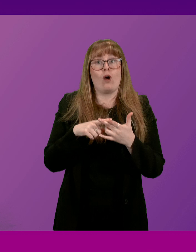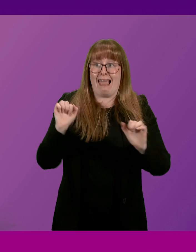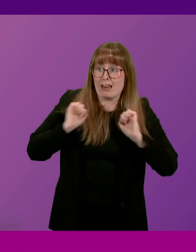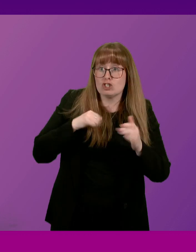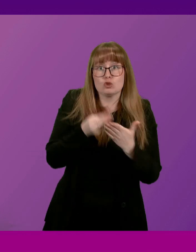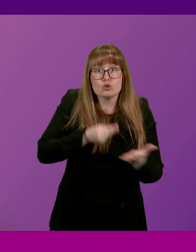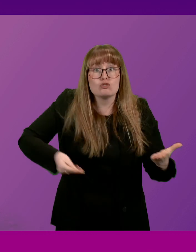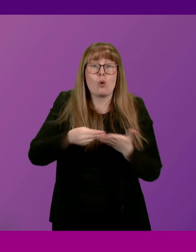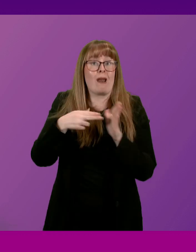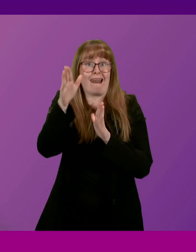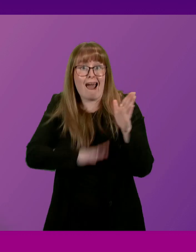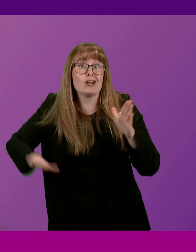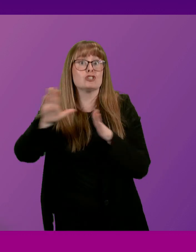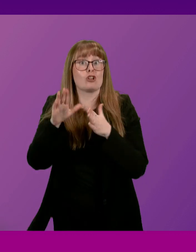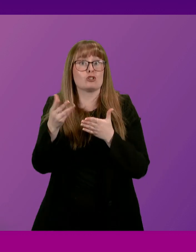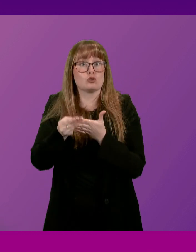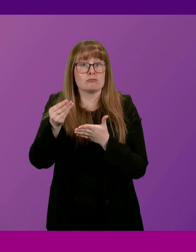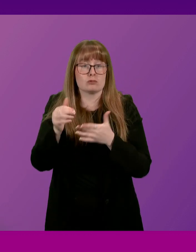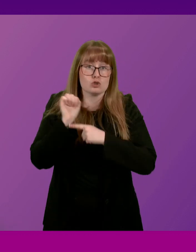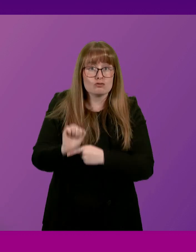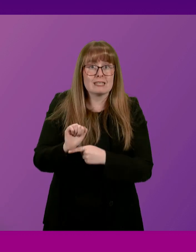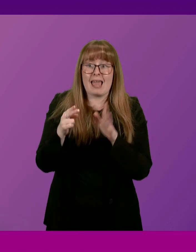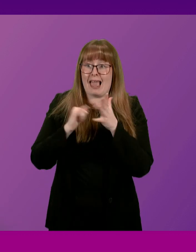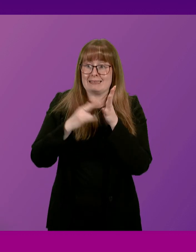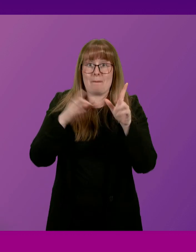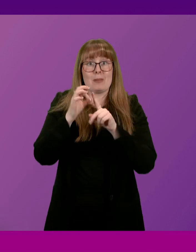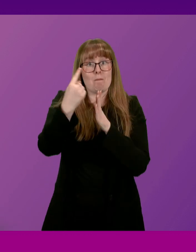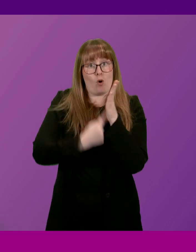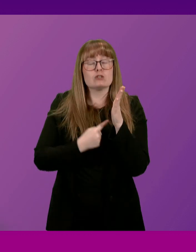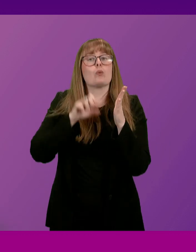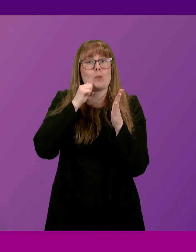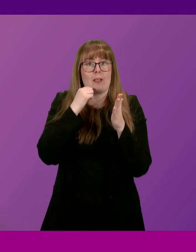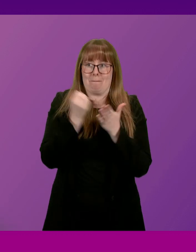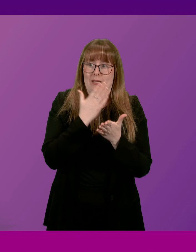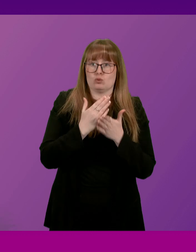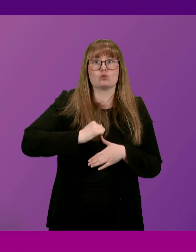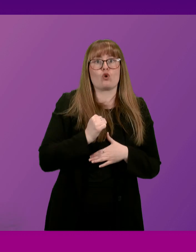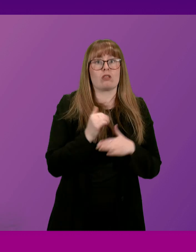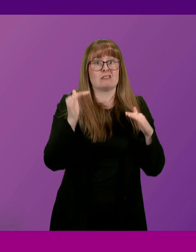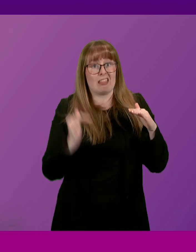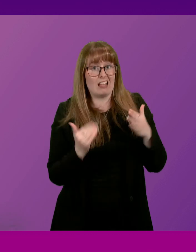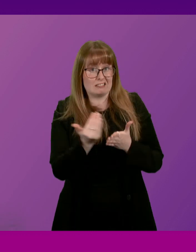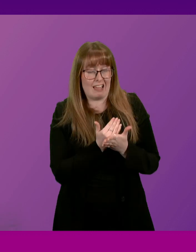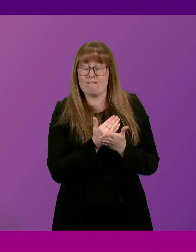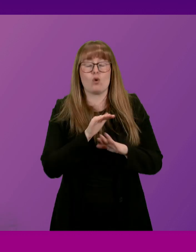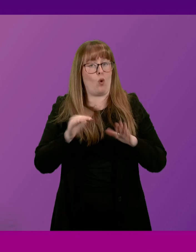or national security, the SNP’s policies would make our country less safe and less secure?